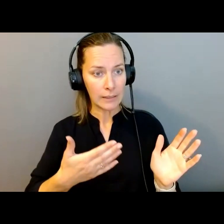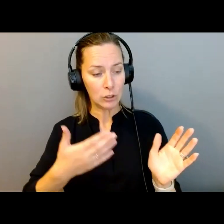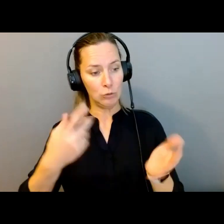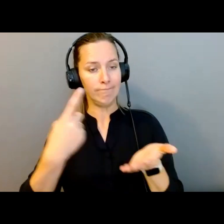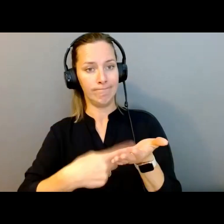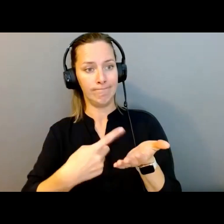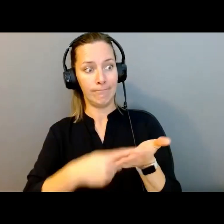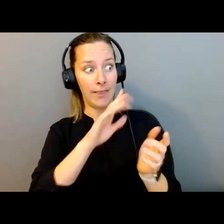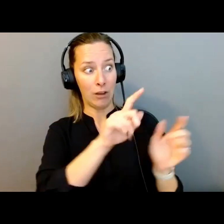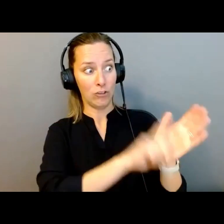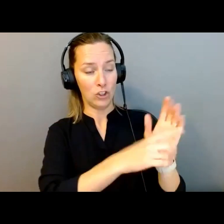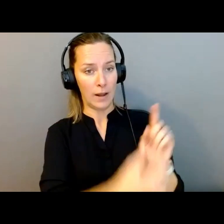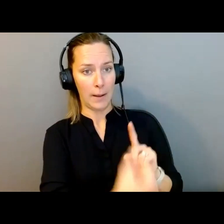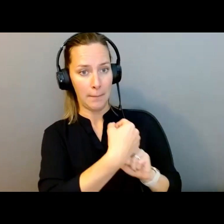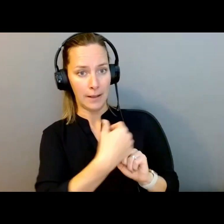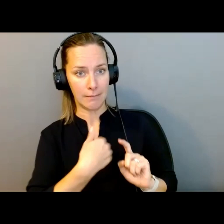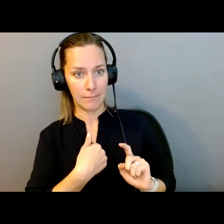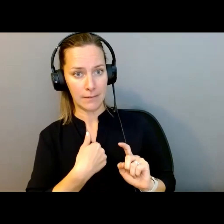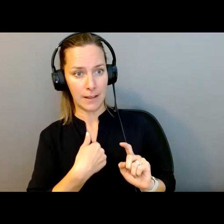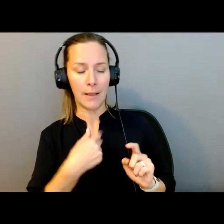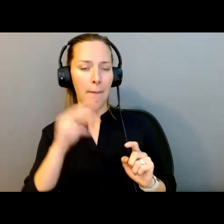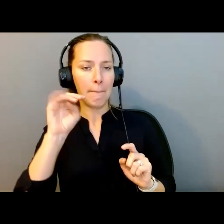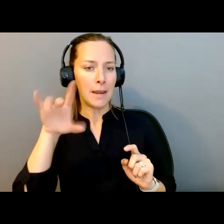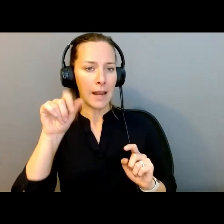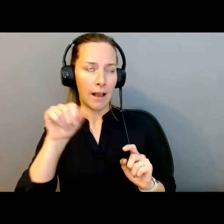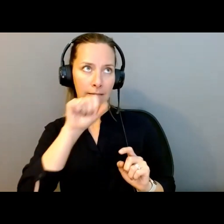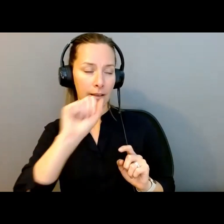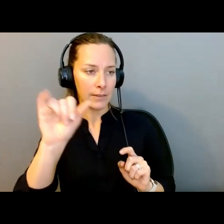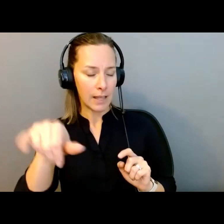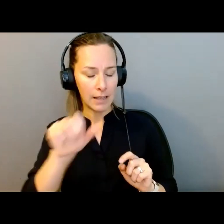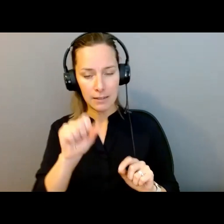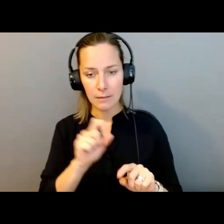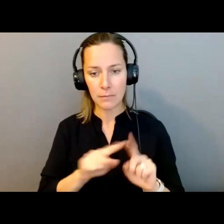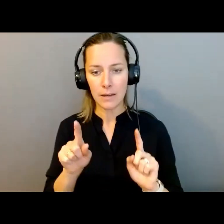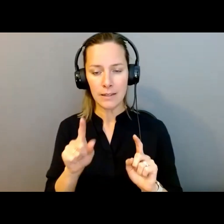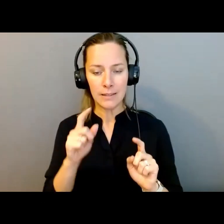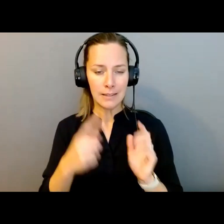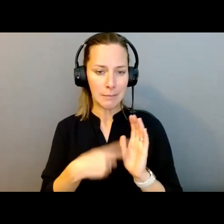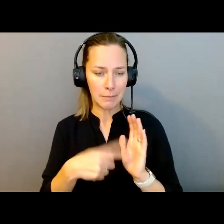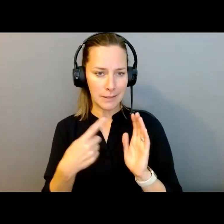that the media always loves that. But I know it's kind of also can be a problematic patient porn